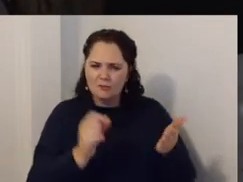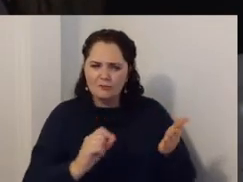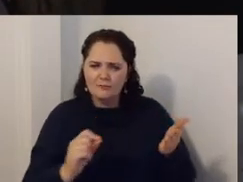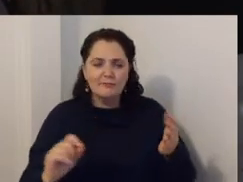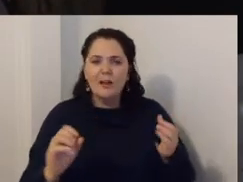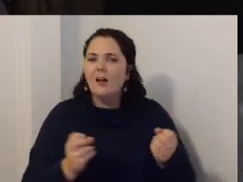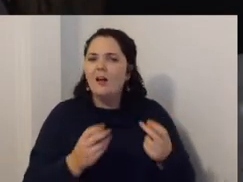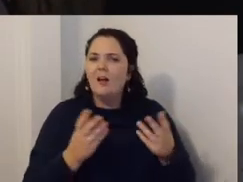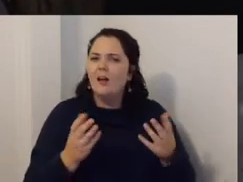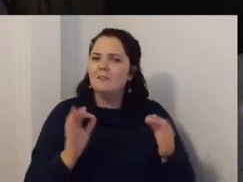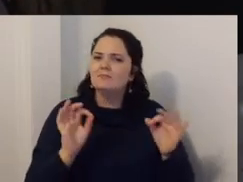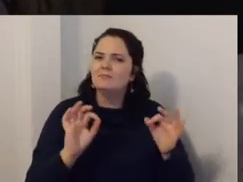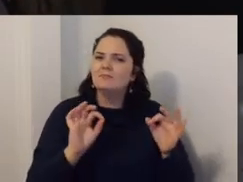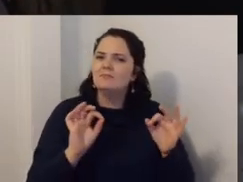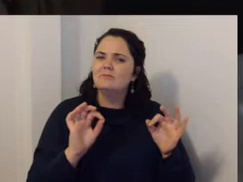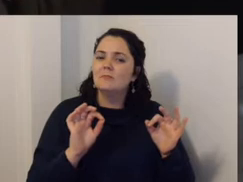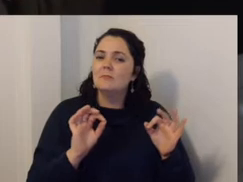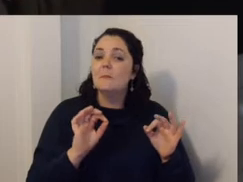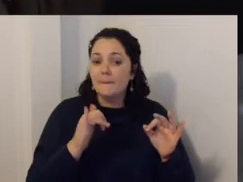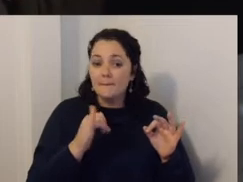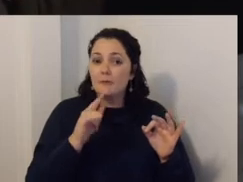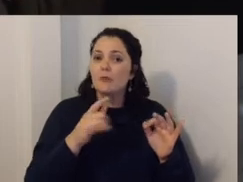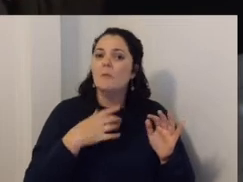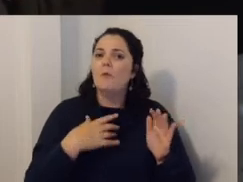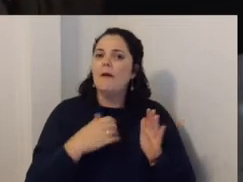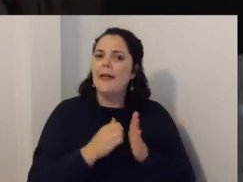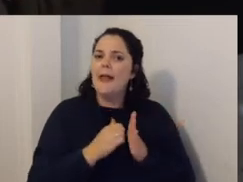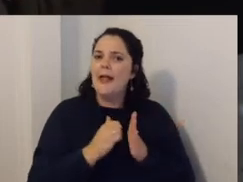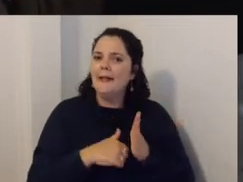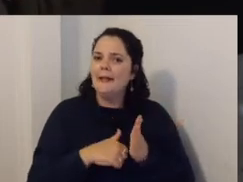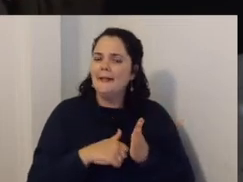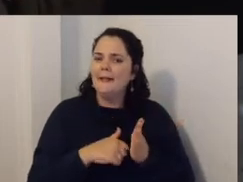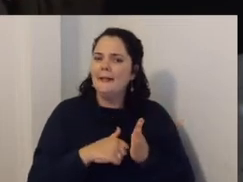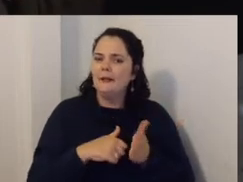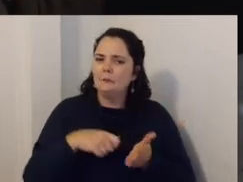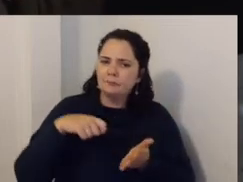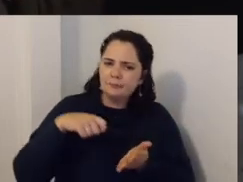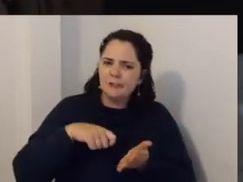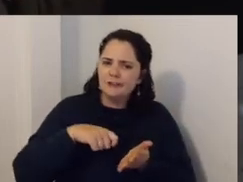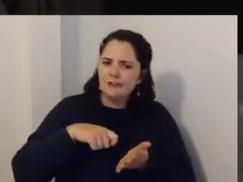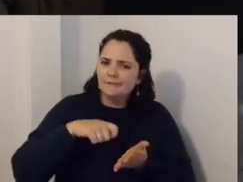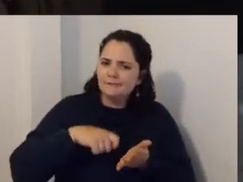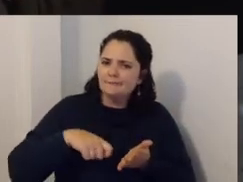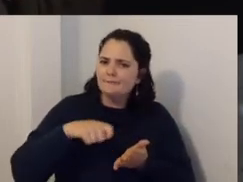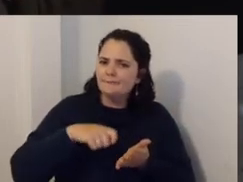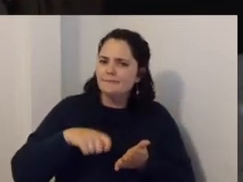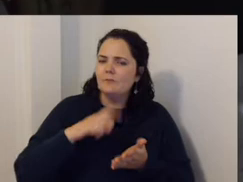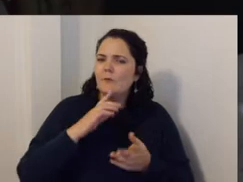silvery giving that light silvery effect and that's true, you might need to put a little bit more pressure on when you do your original drawing because otherwise you'll